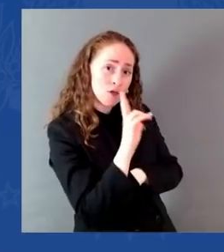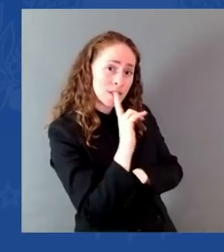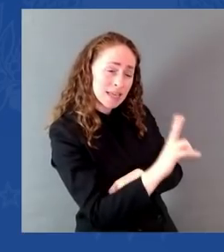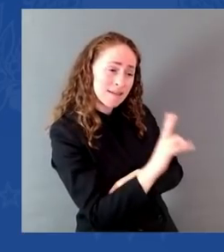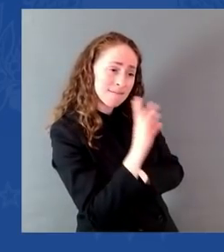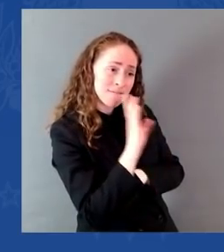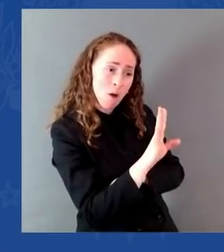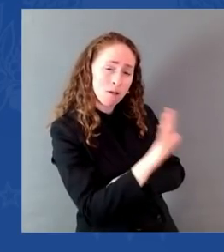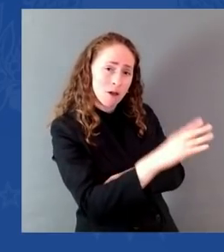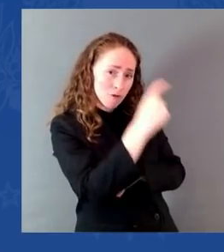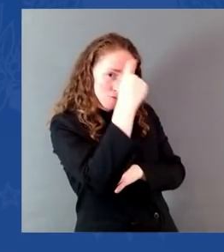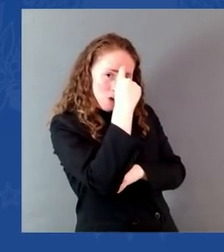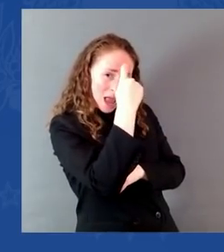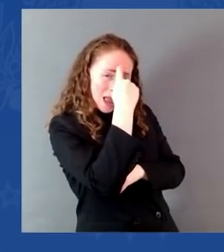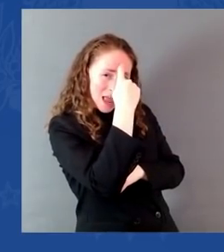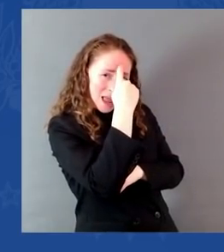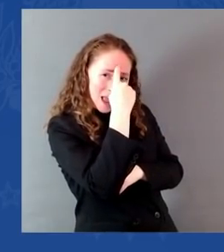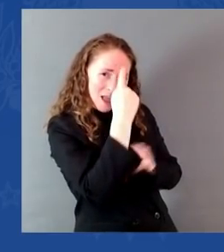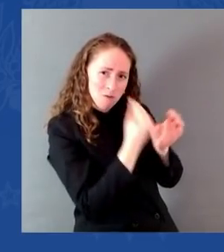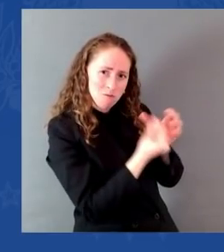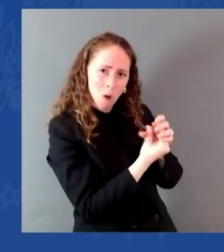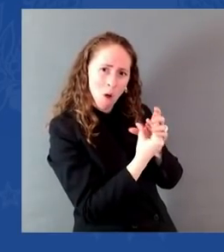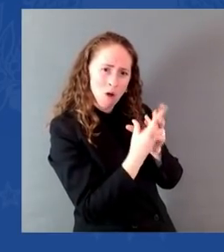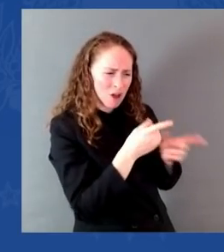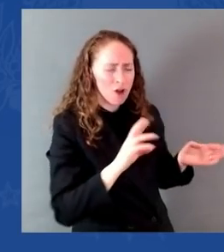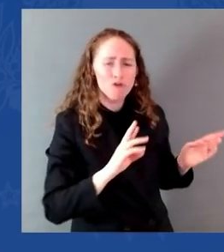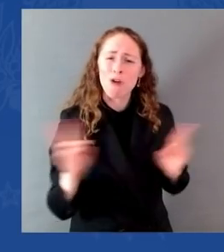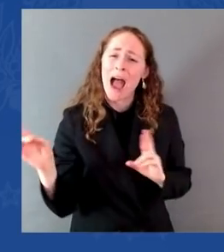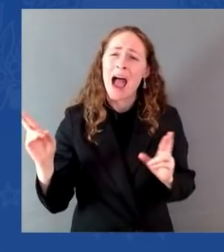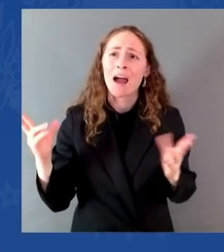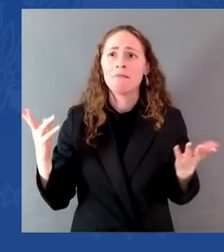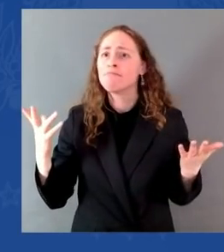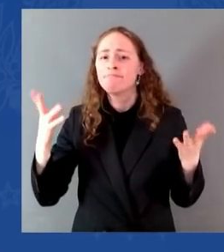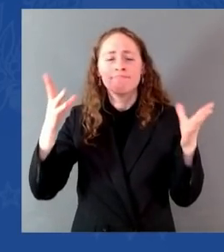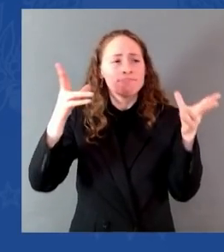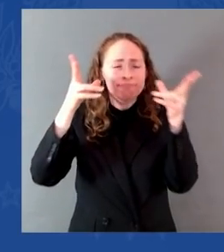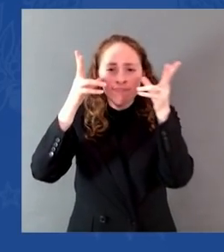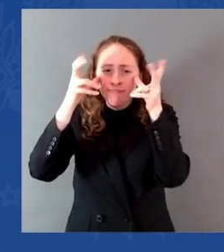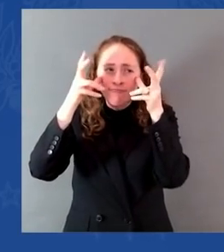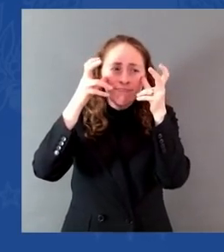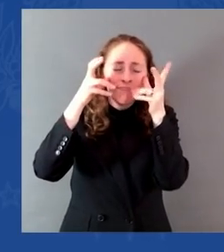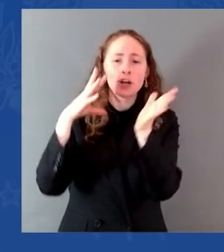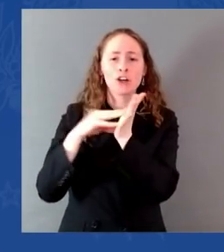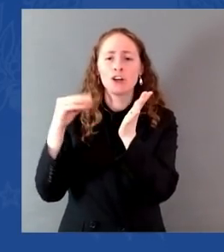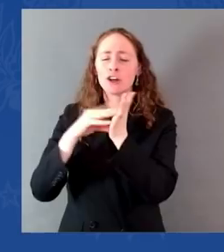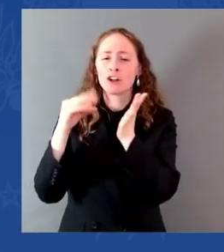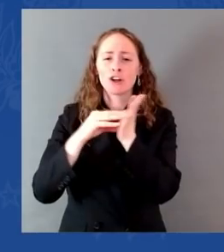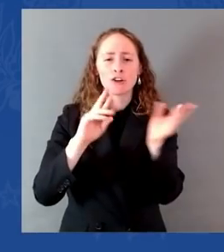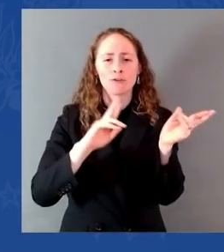My wife, Jill, is a first -- is a full-time teacher. And, you know, she says any nation that out-educates us